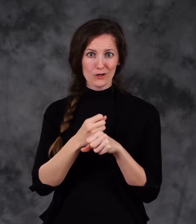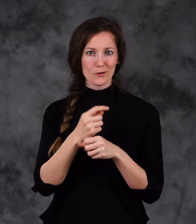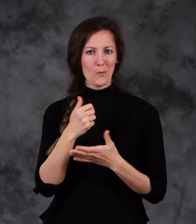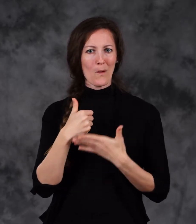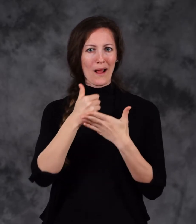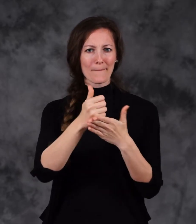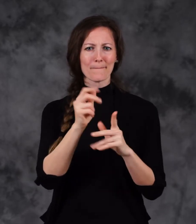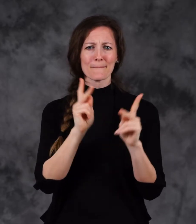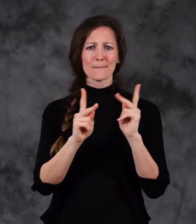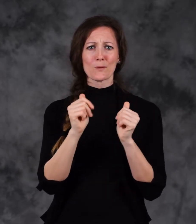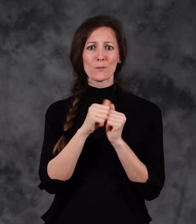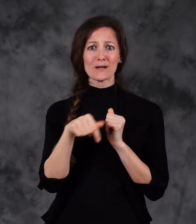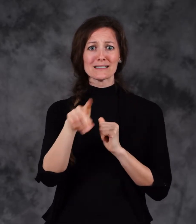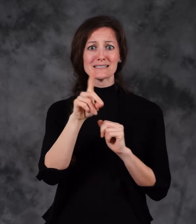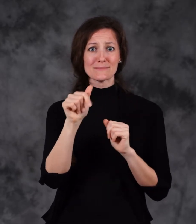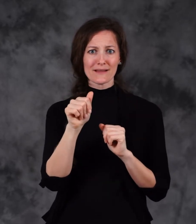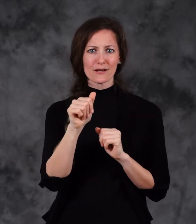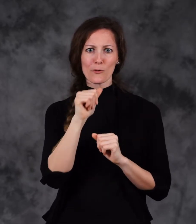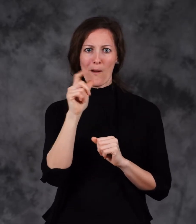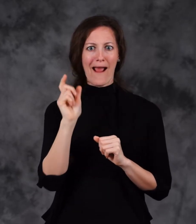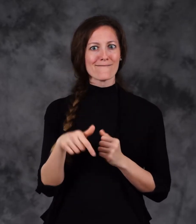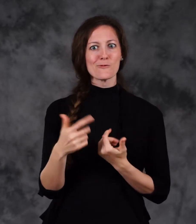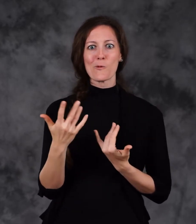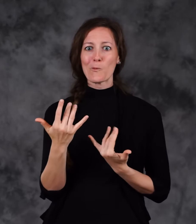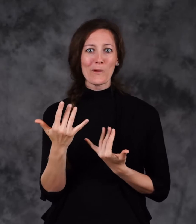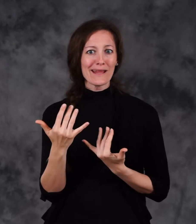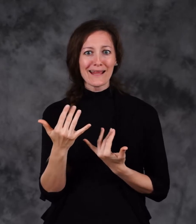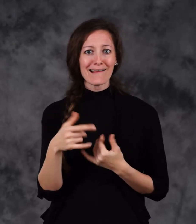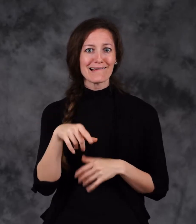which will help ensure that people with disabilities do not have to wait